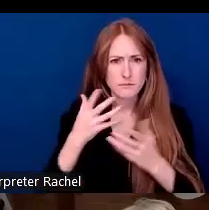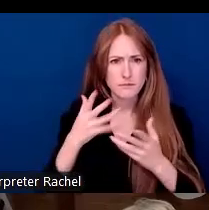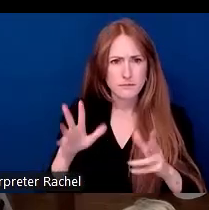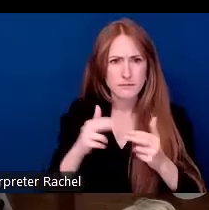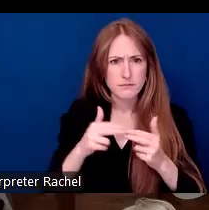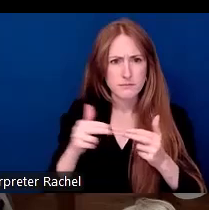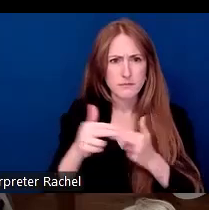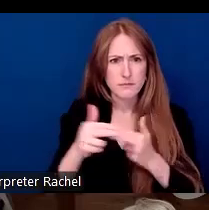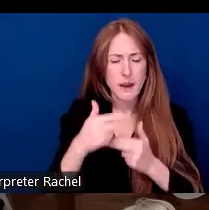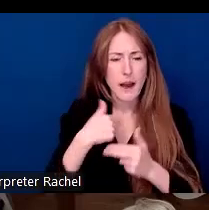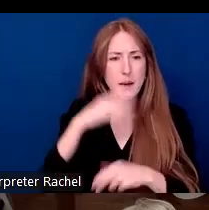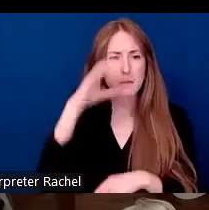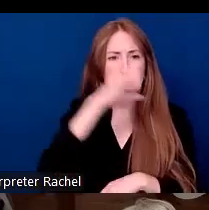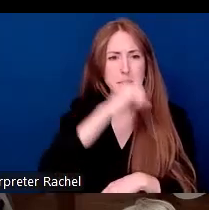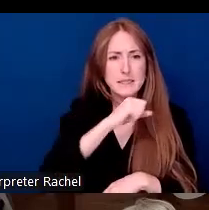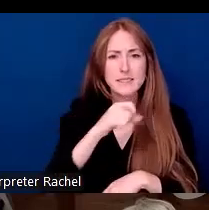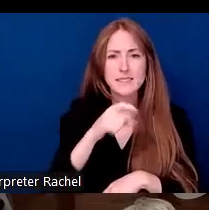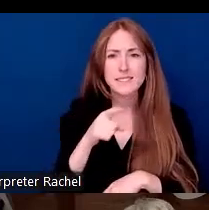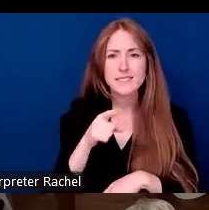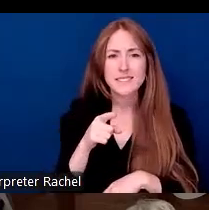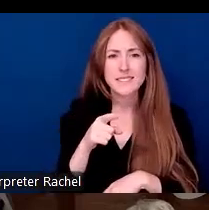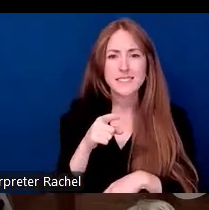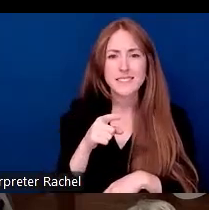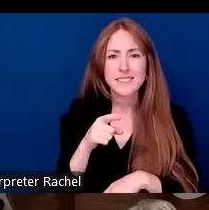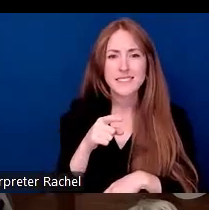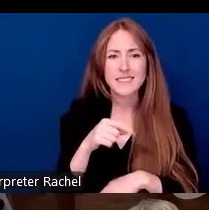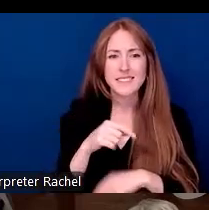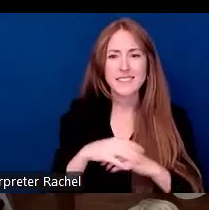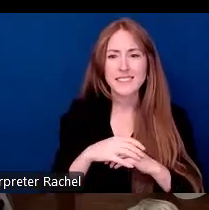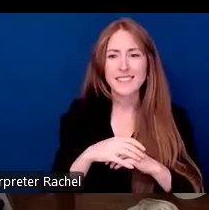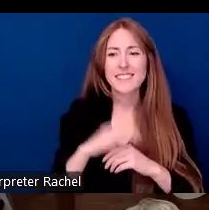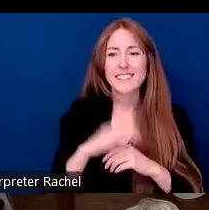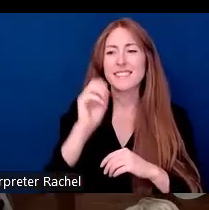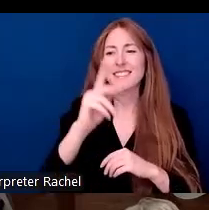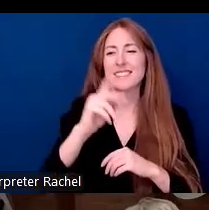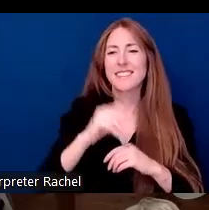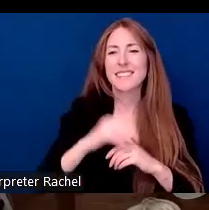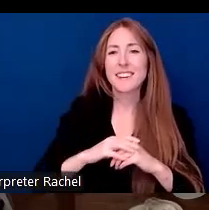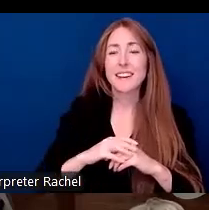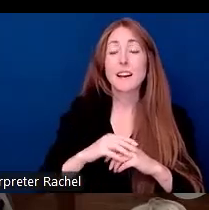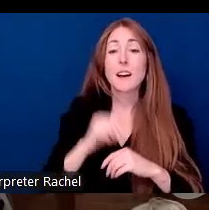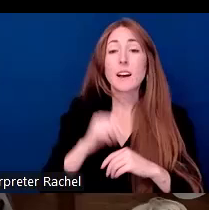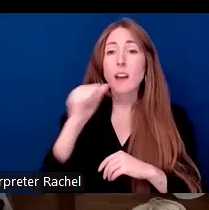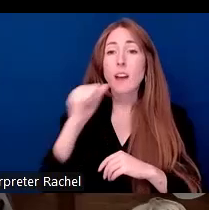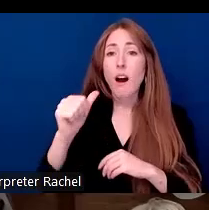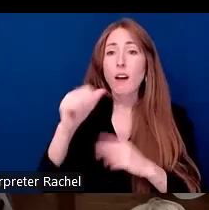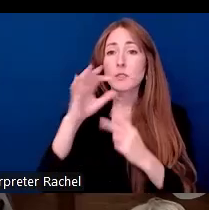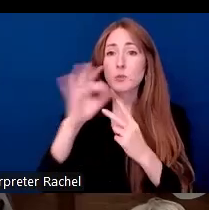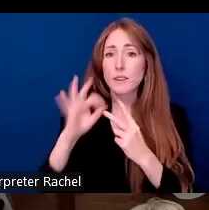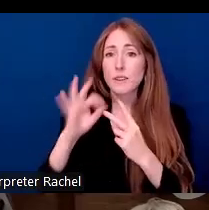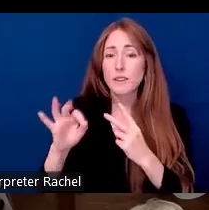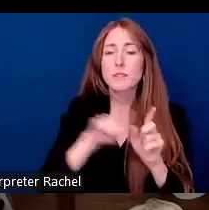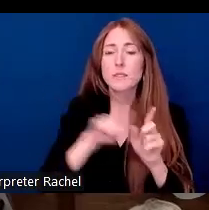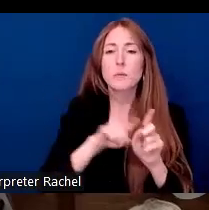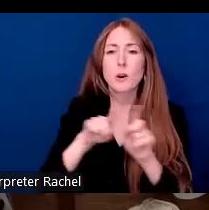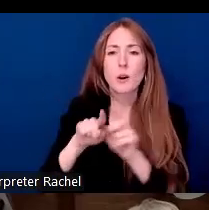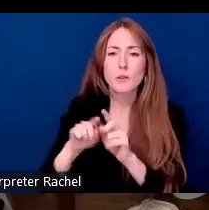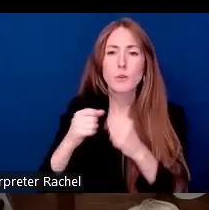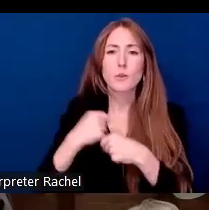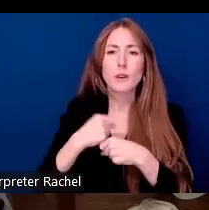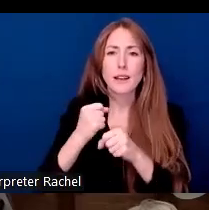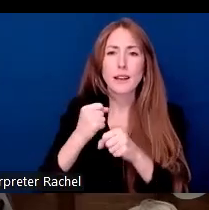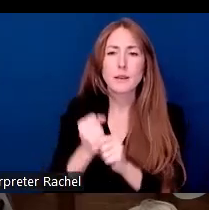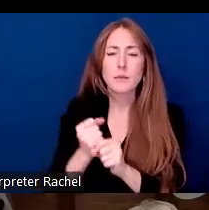there. Okay. Non-Choices were also created by community-based nonprofit organizations